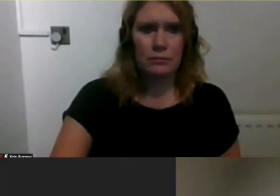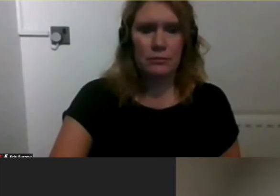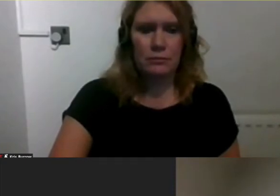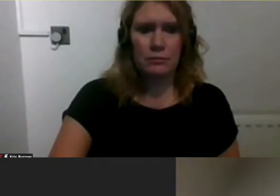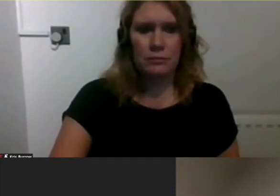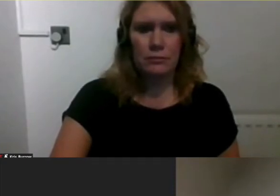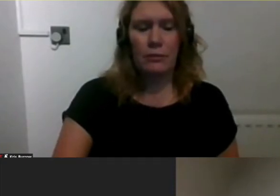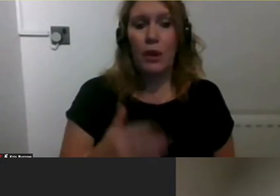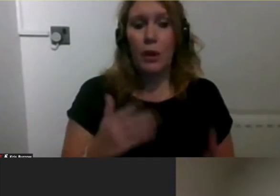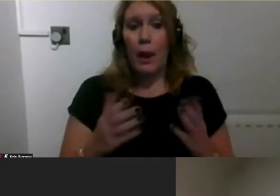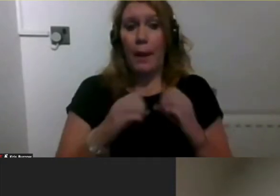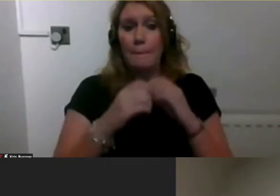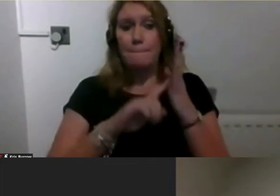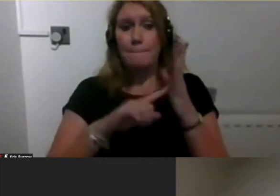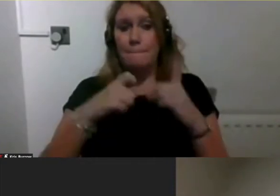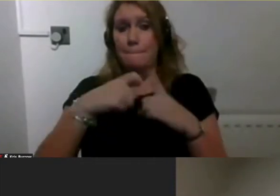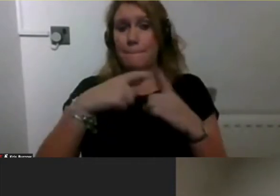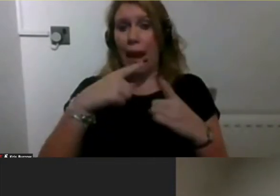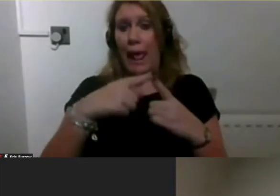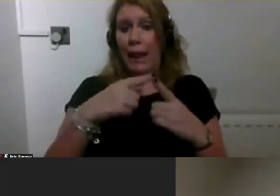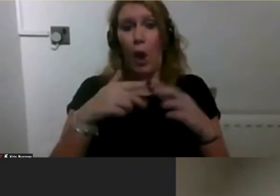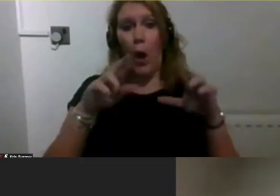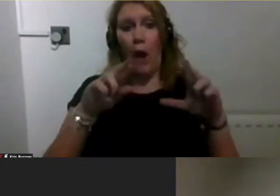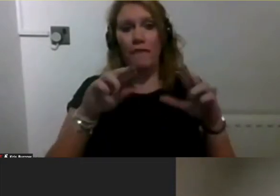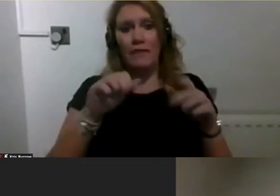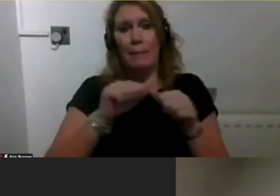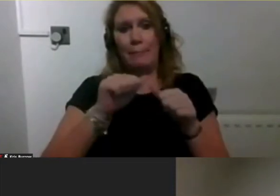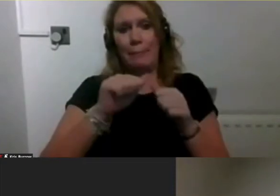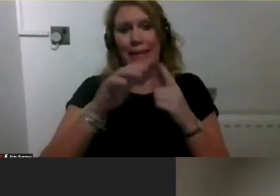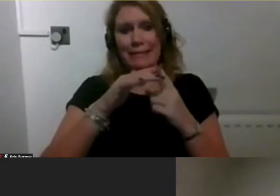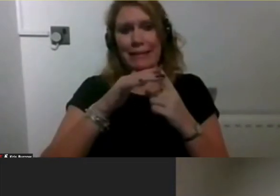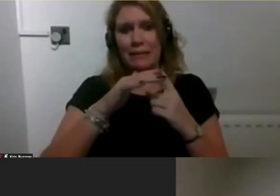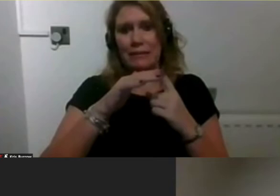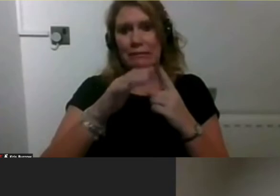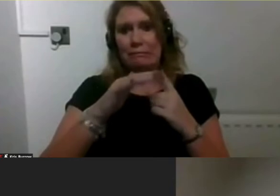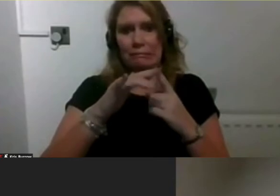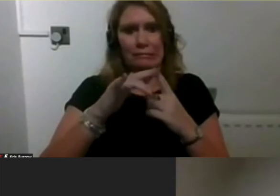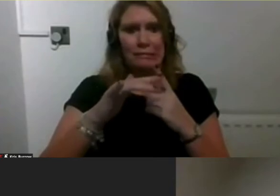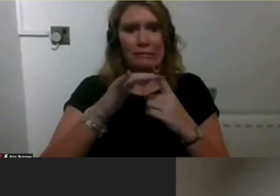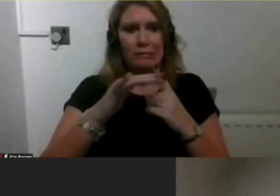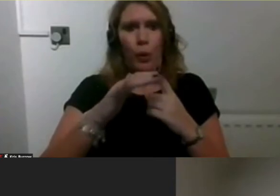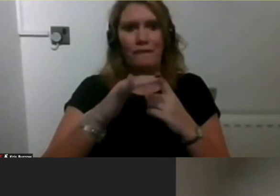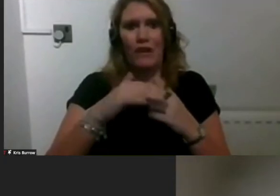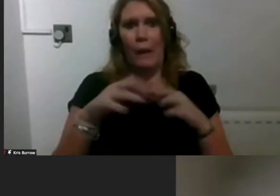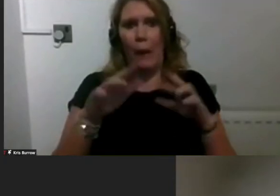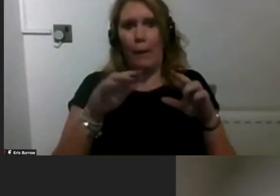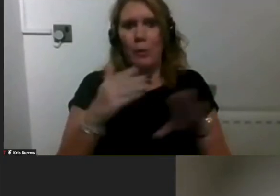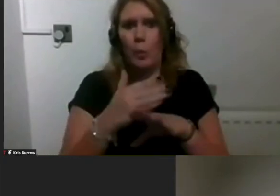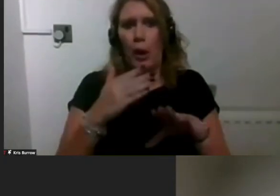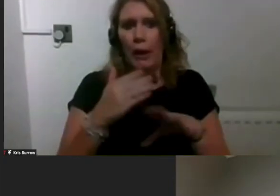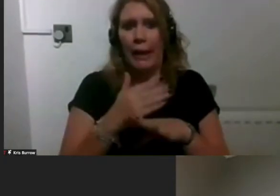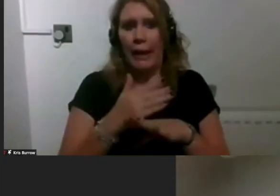of a very first poetry clubs when we moved over to Stratford. It's actually slightly